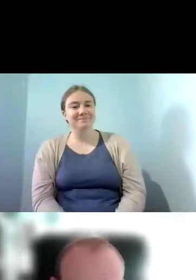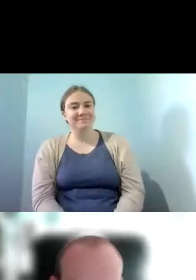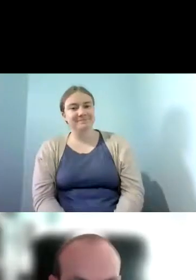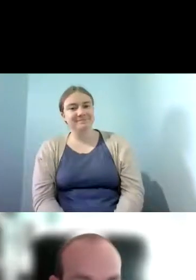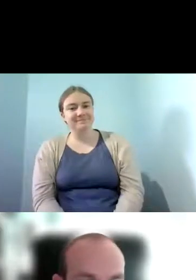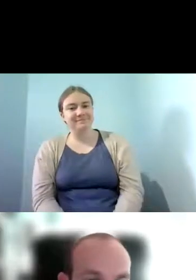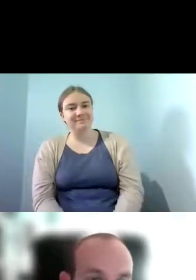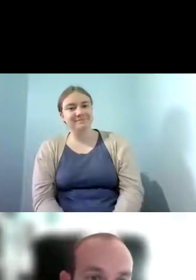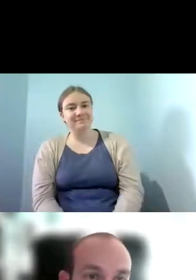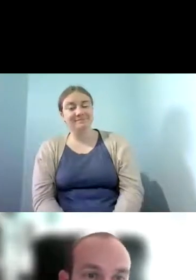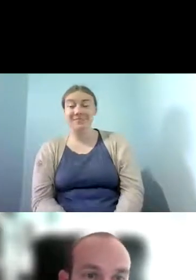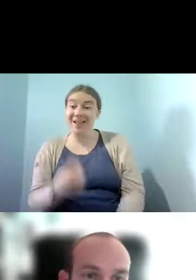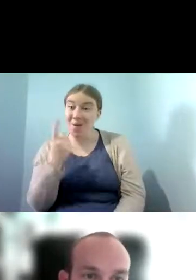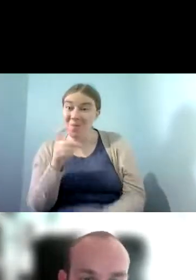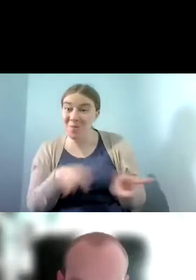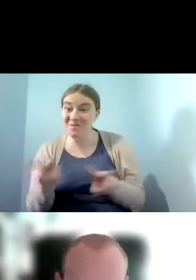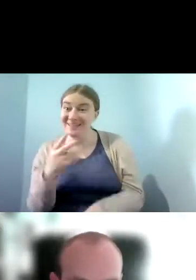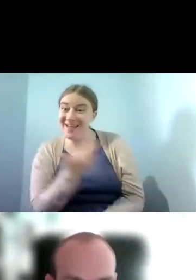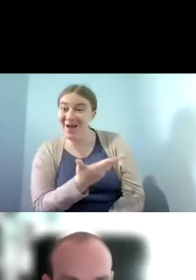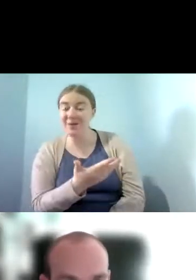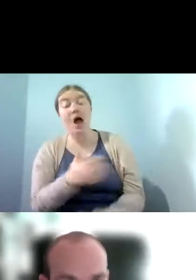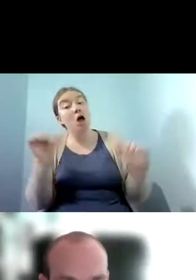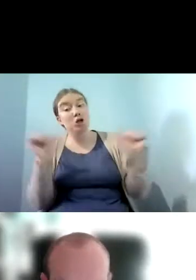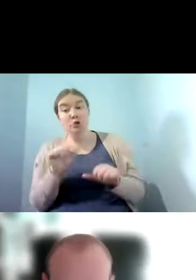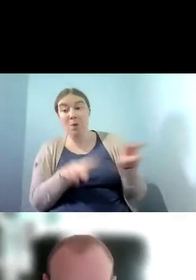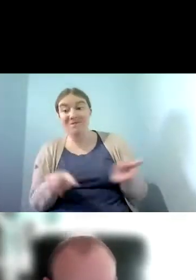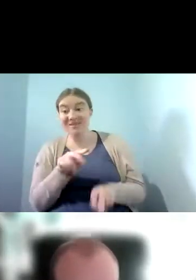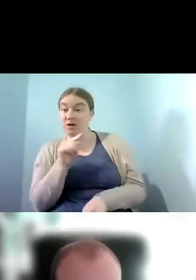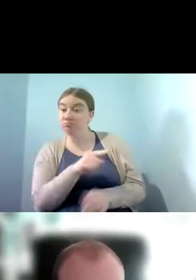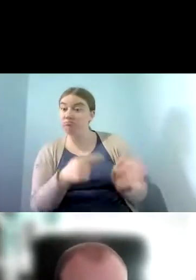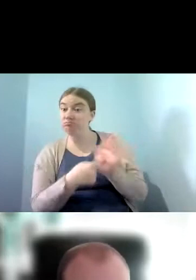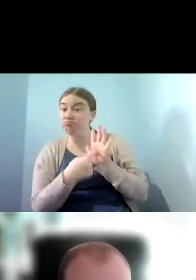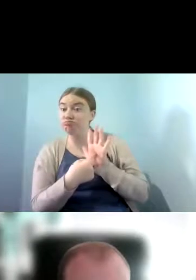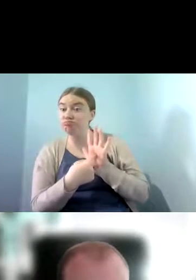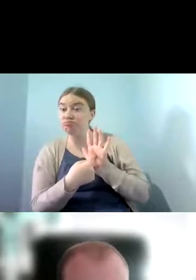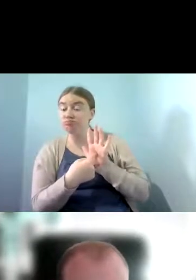i've got another video here a short short video showing the um the this fish